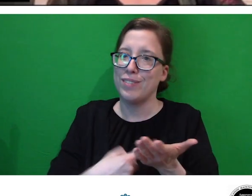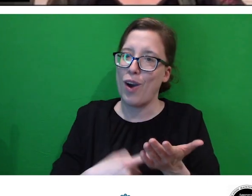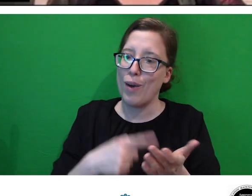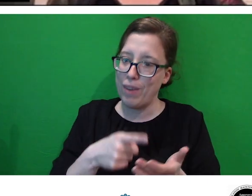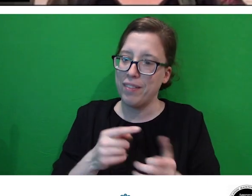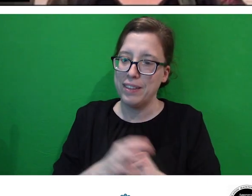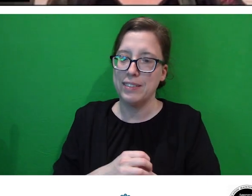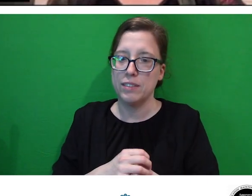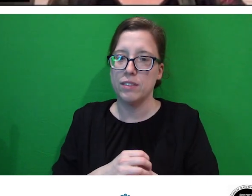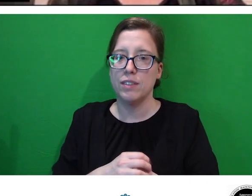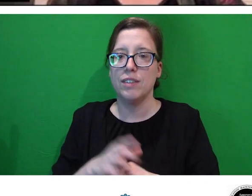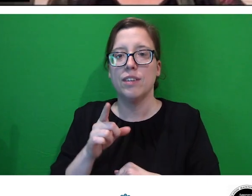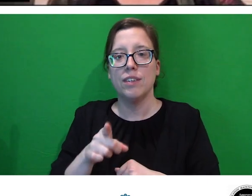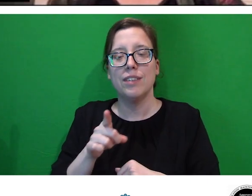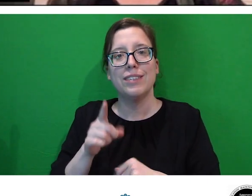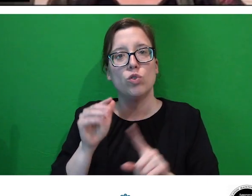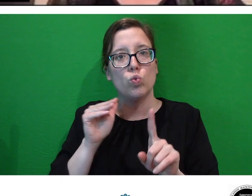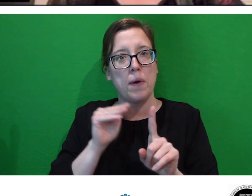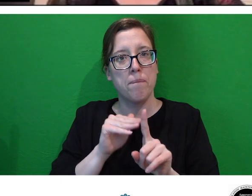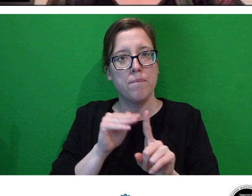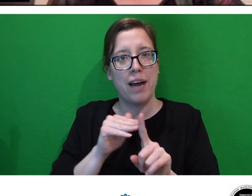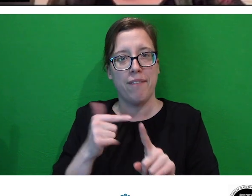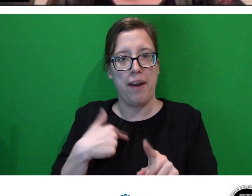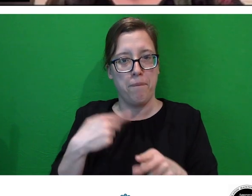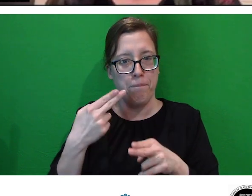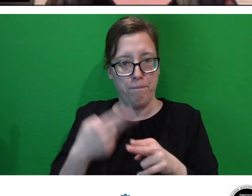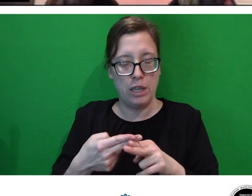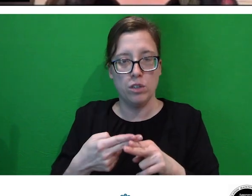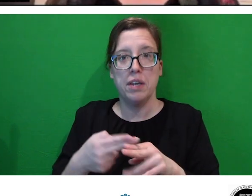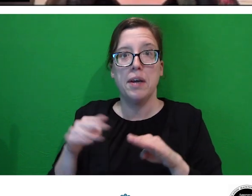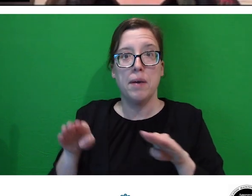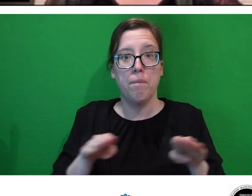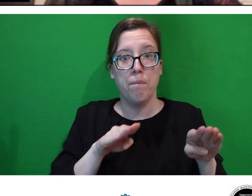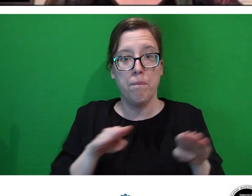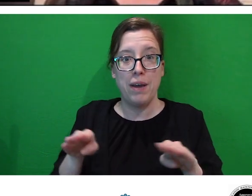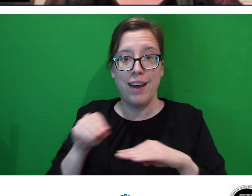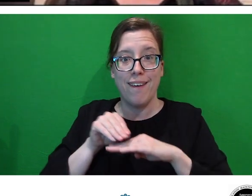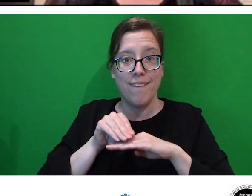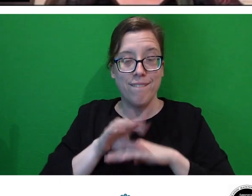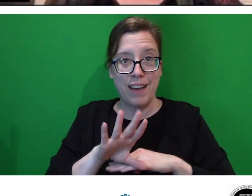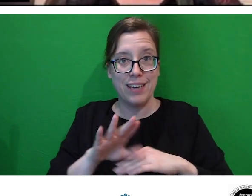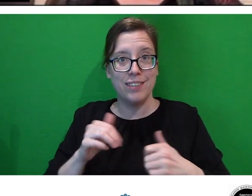Wait, just pause, just wait. We've been talking about this all night.